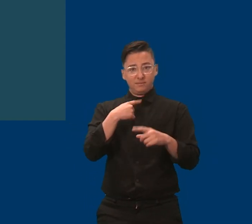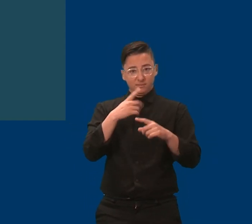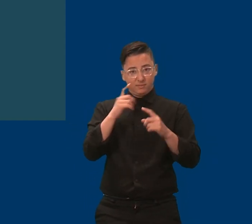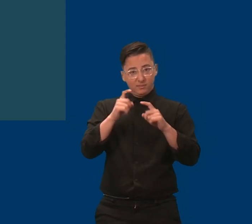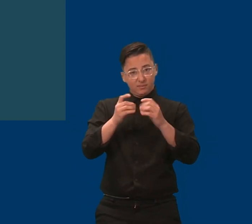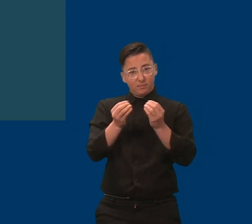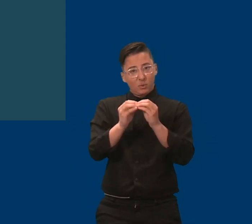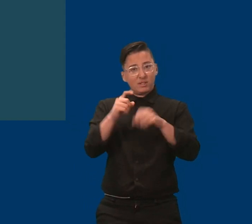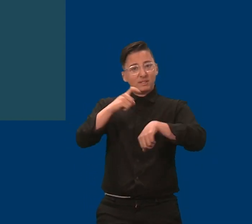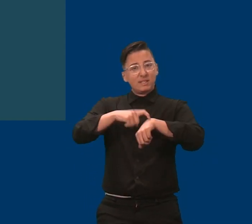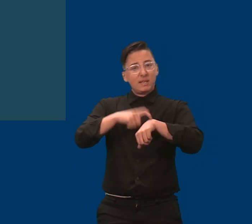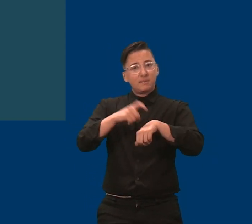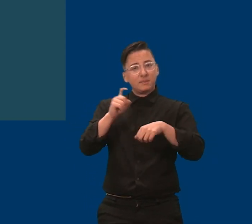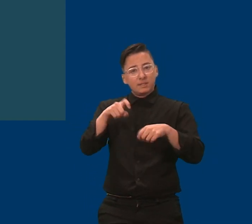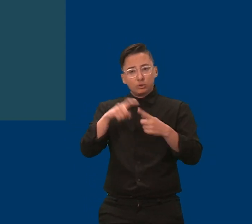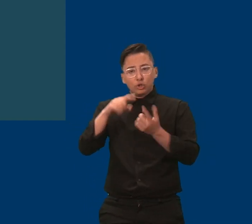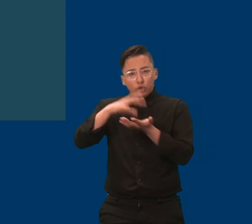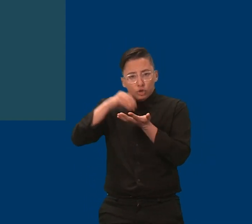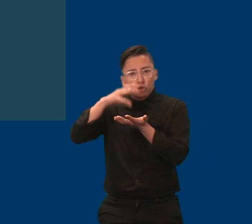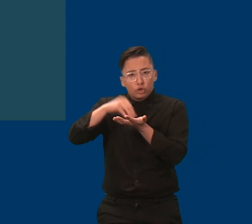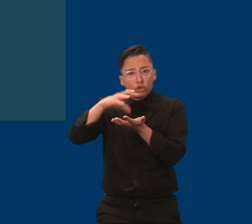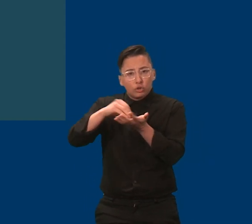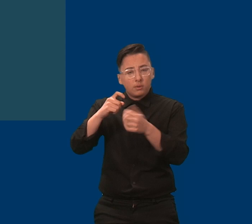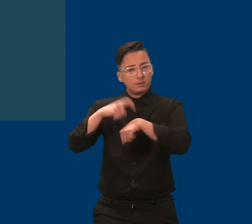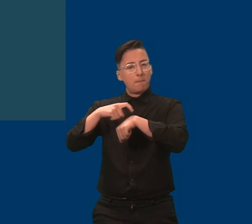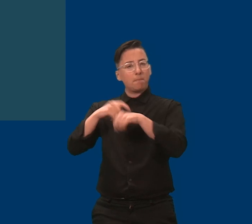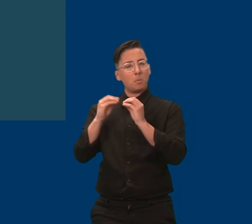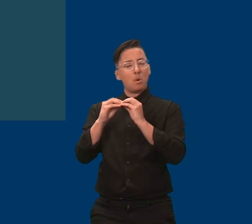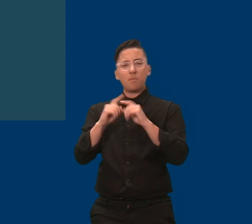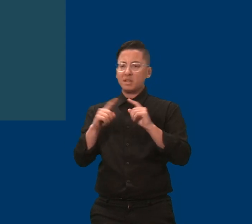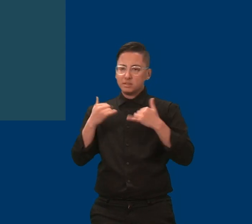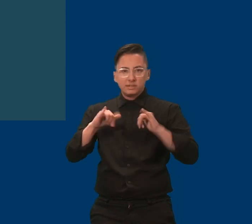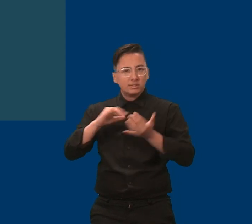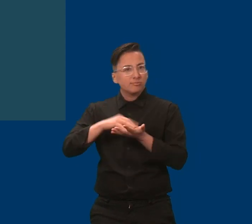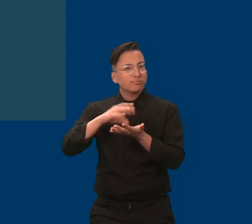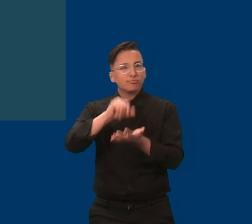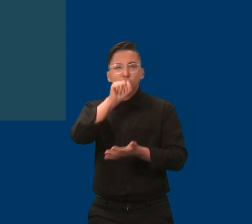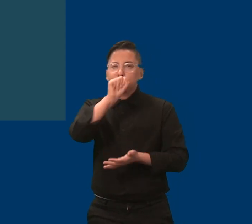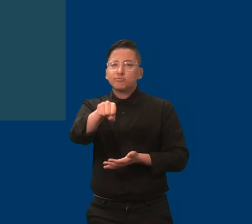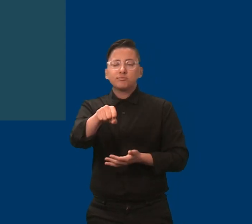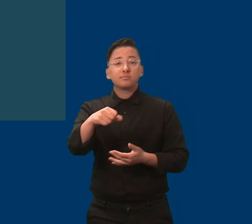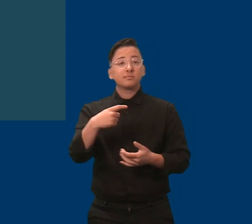I love being in classes with my peers and friends